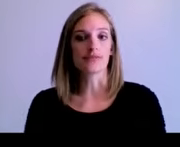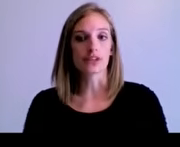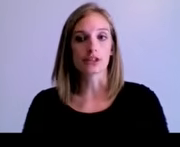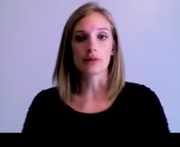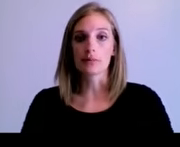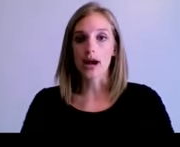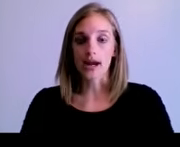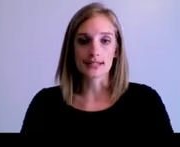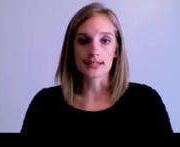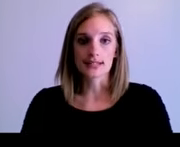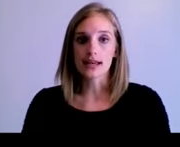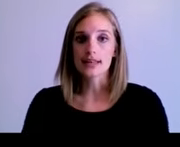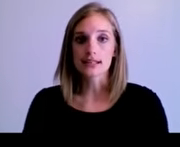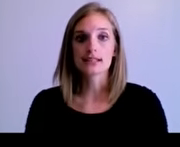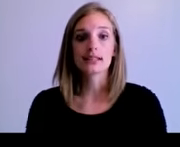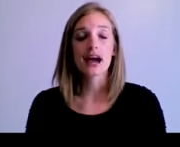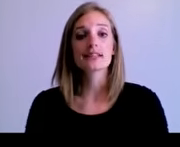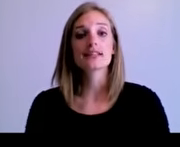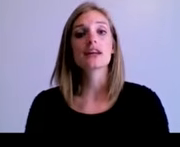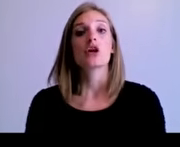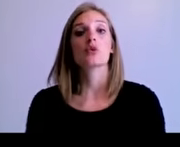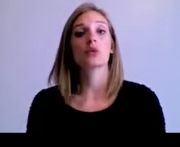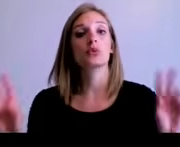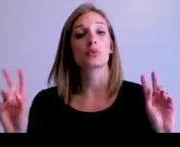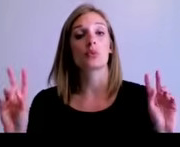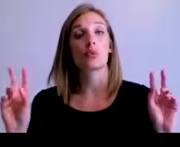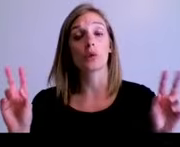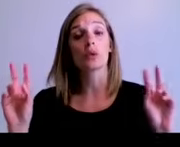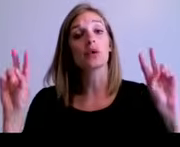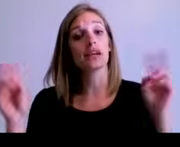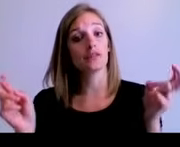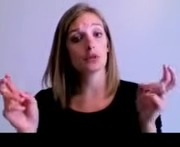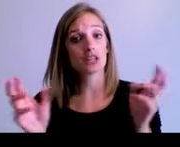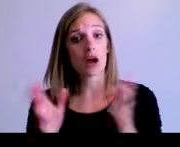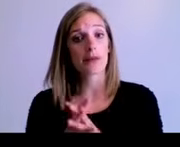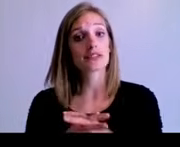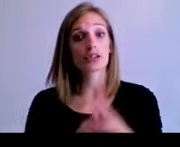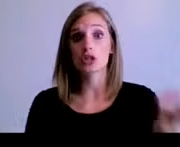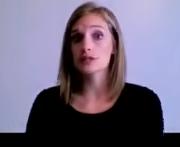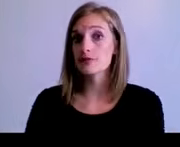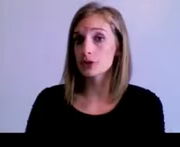some fingerspelling practices in this class Where we will give you a topic such as fruit